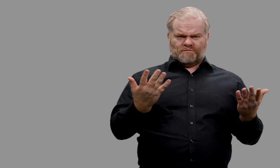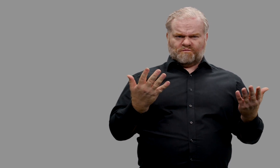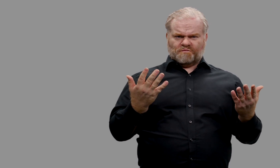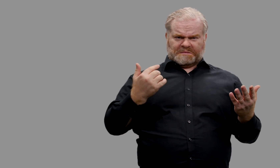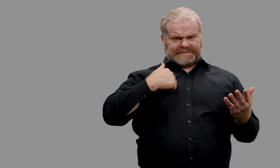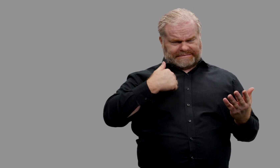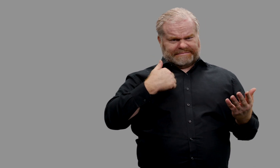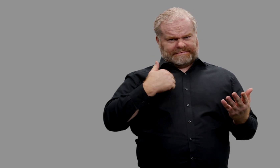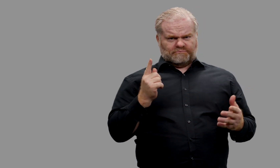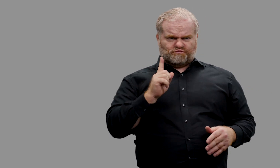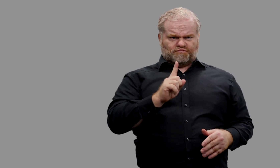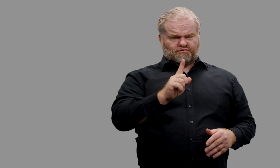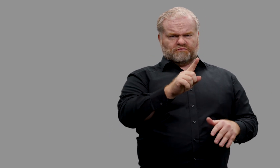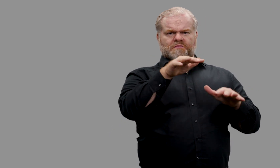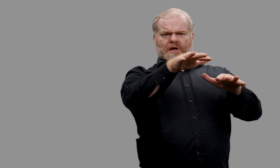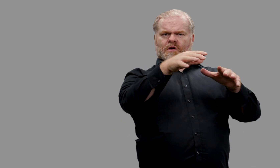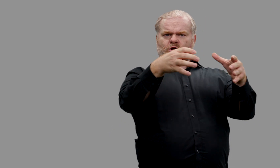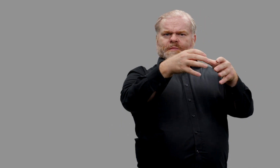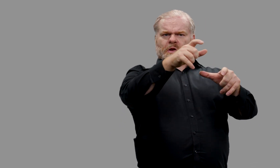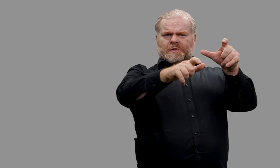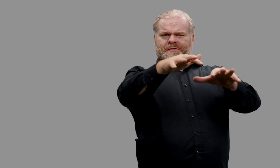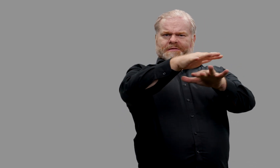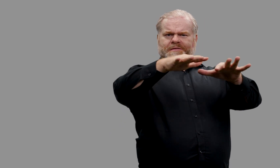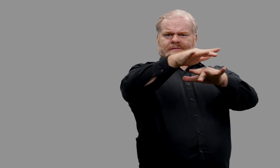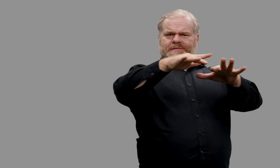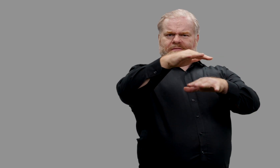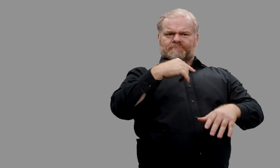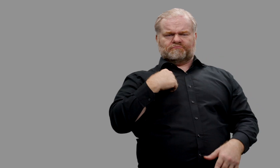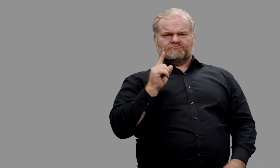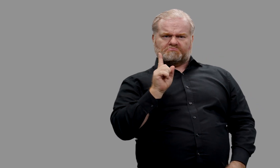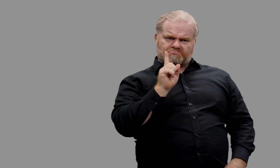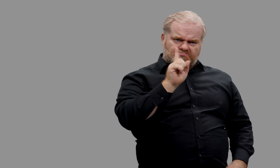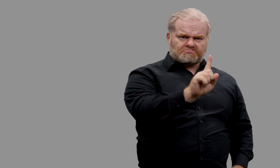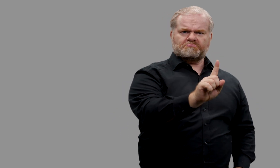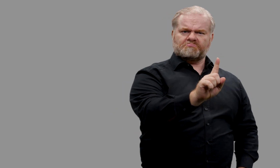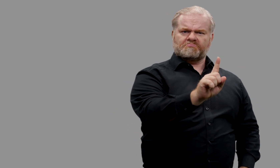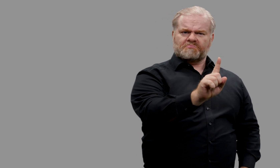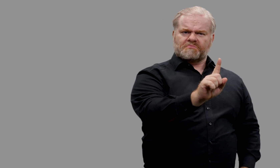And I went to the group of people